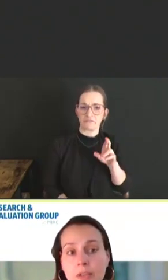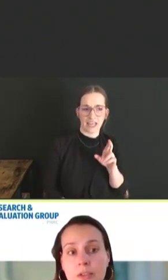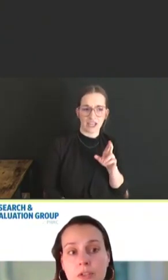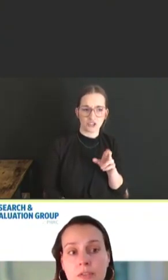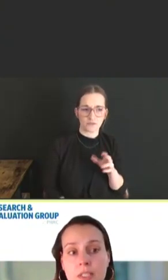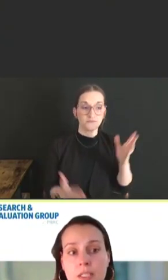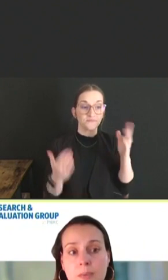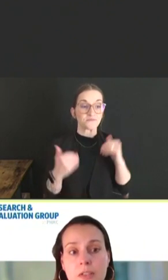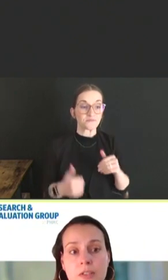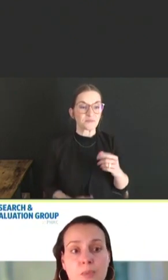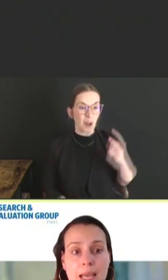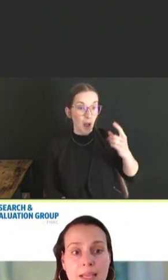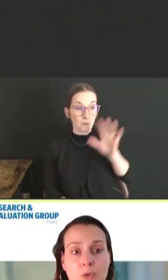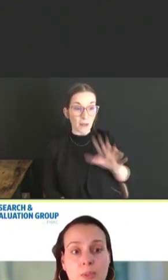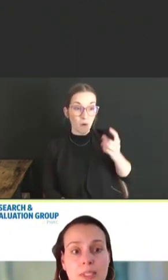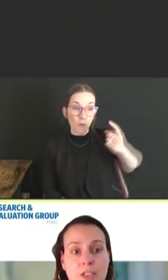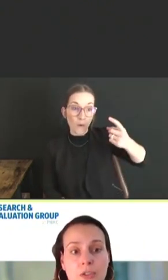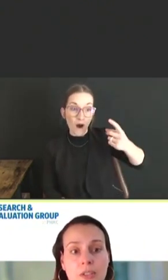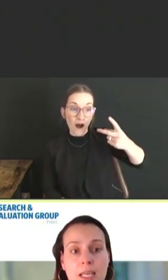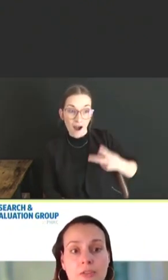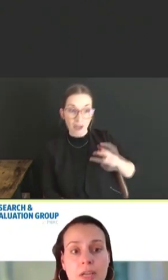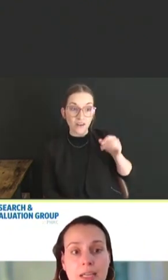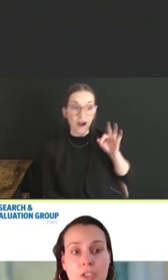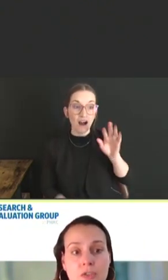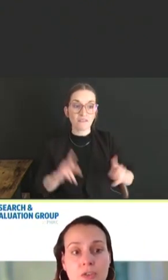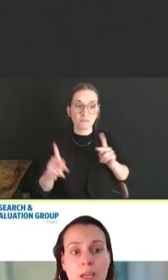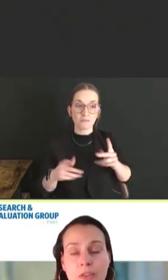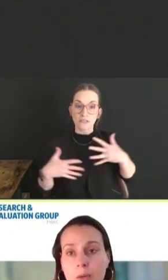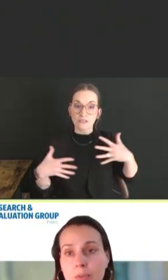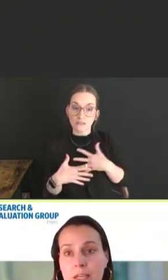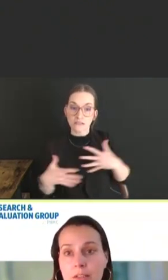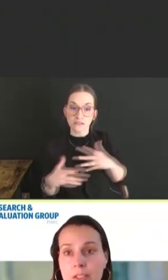healthcare services because of past or potential negative reactions from healthcare providers.